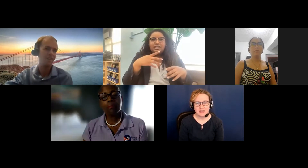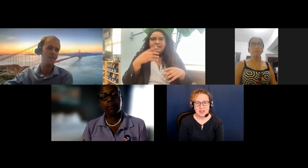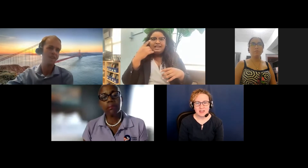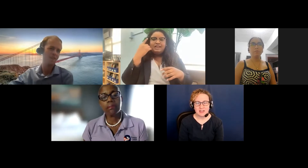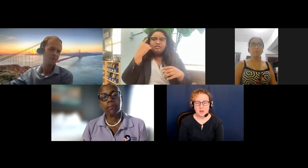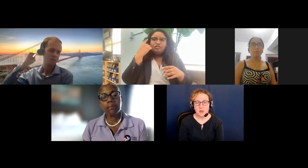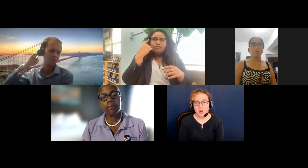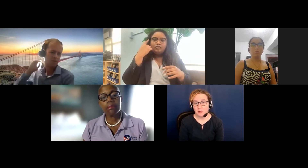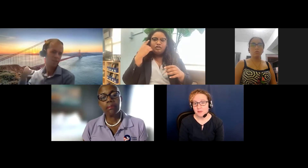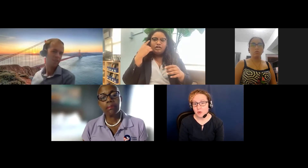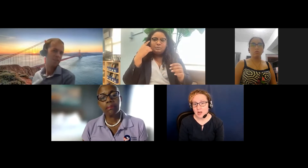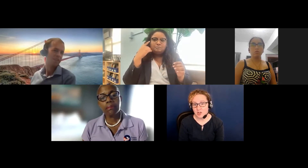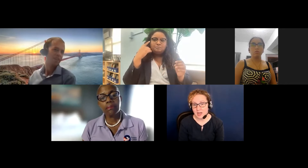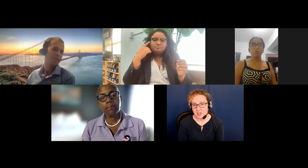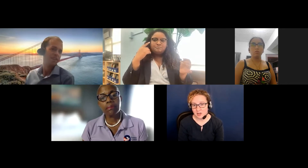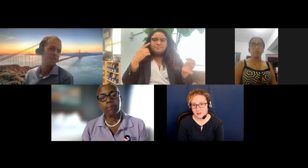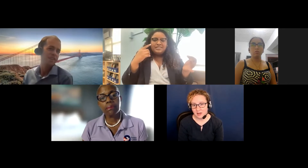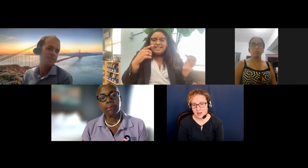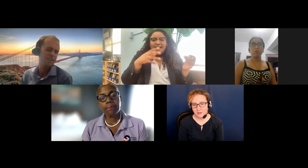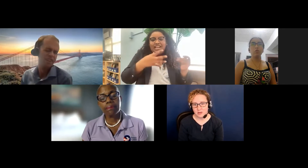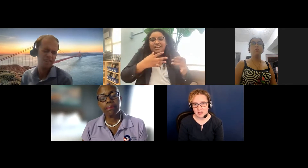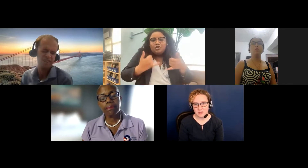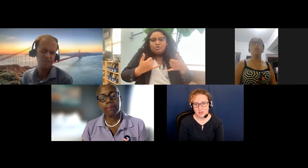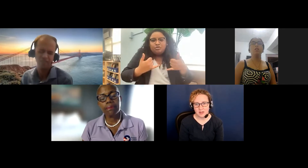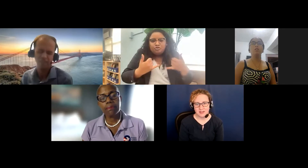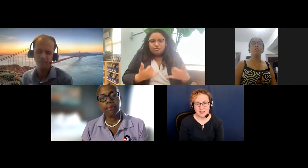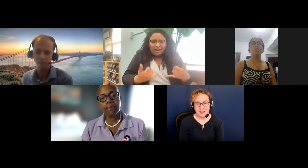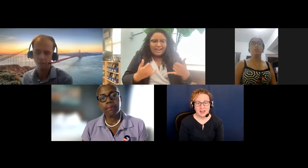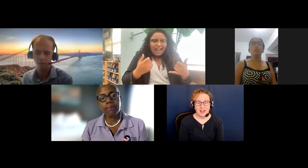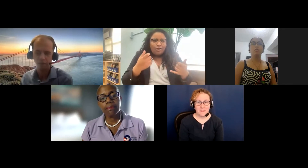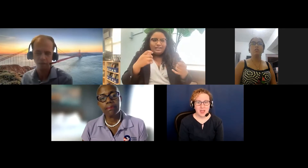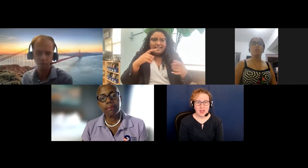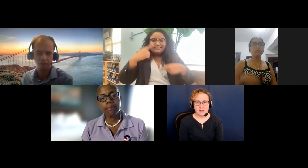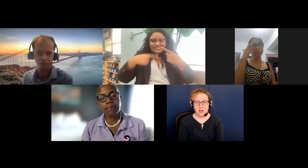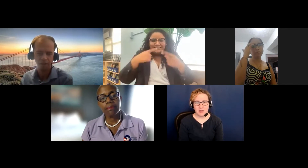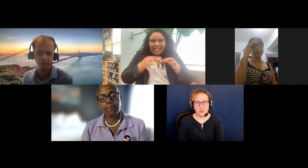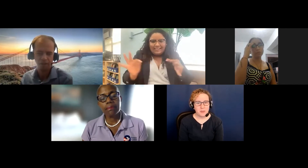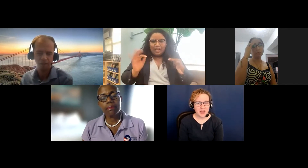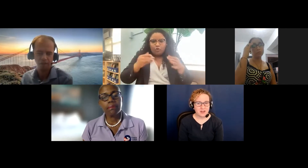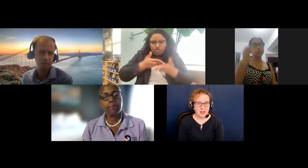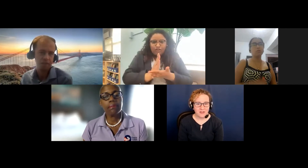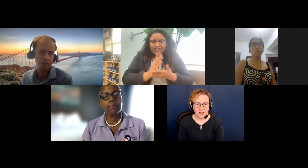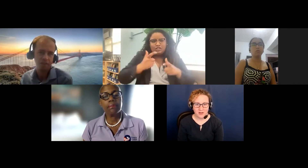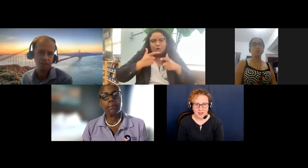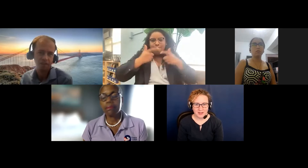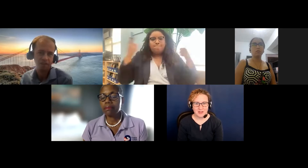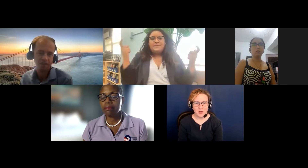that will be a problem for education for Deaf students. It will impact a lot of other things.